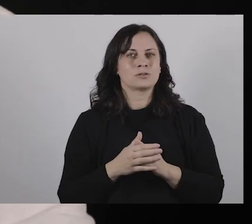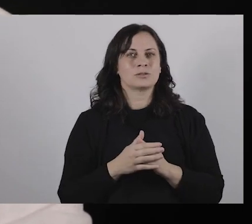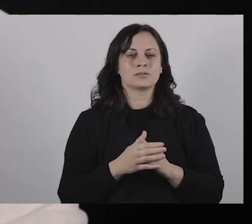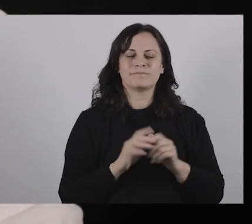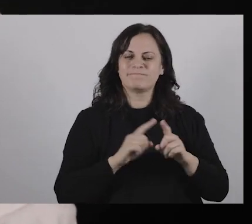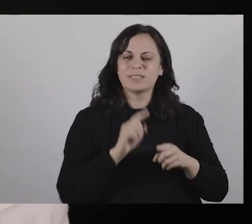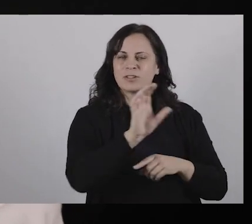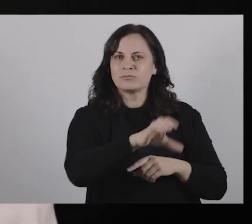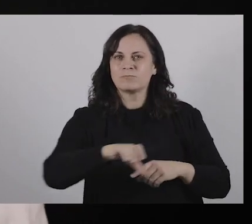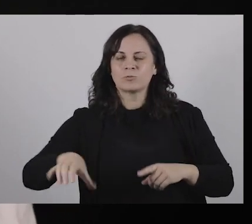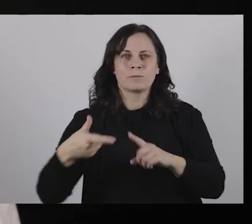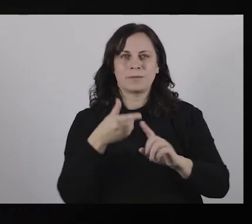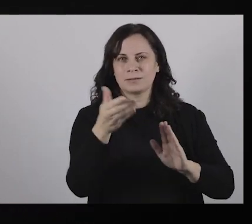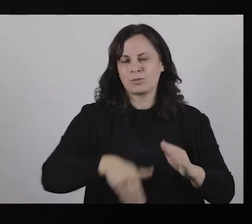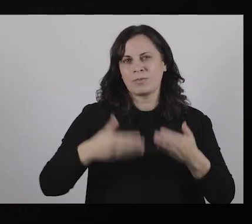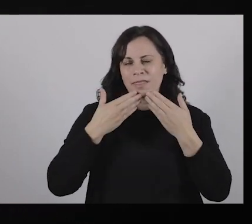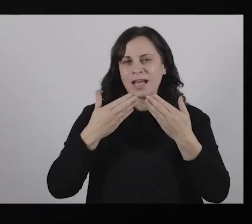and all the hapū of Te Tairāwhiti